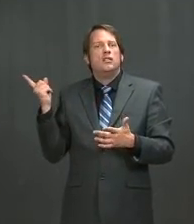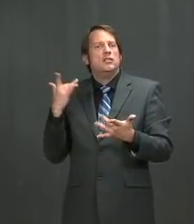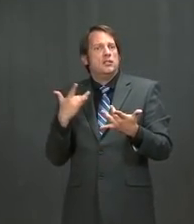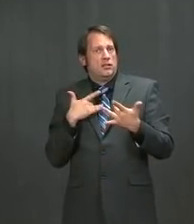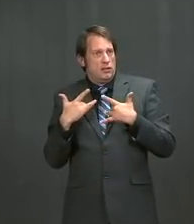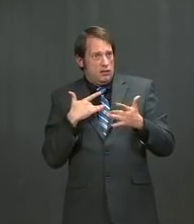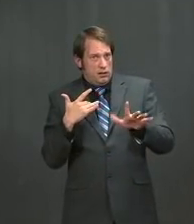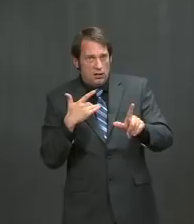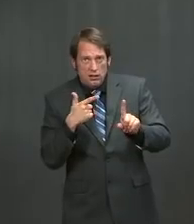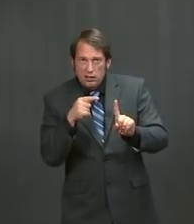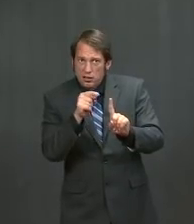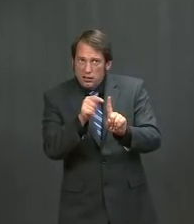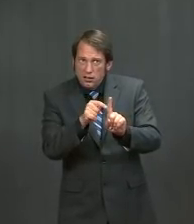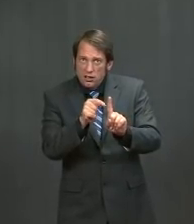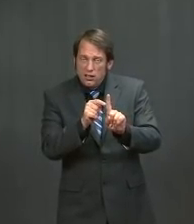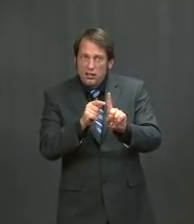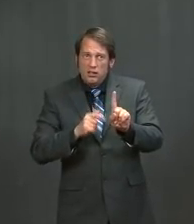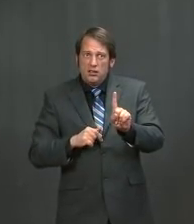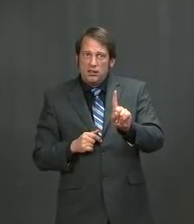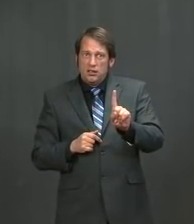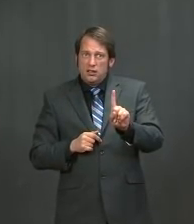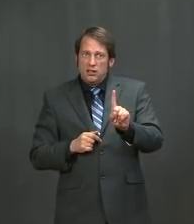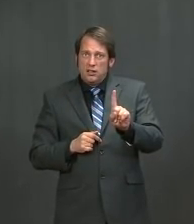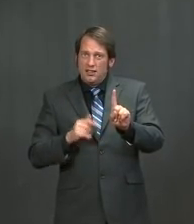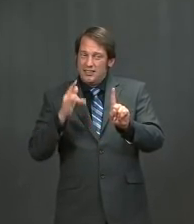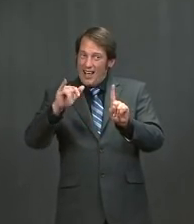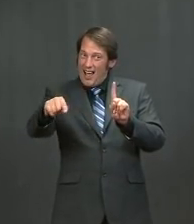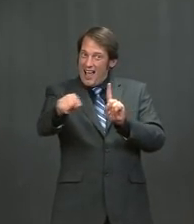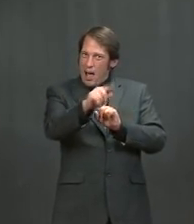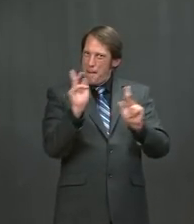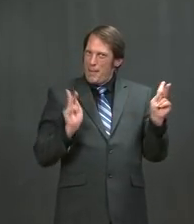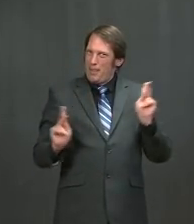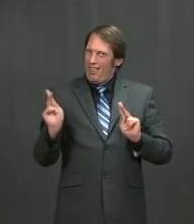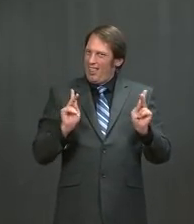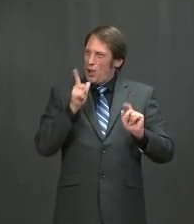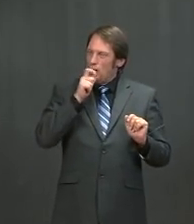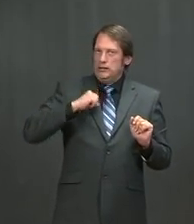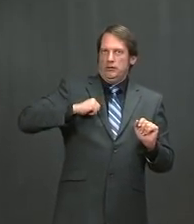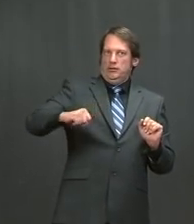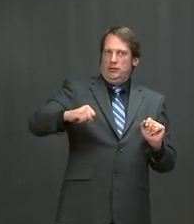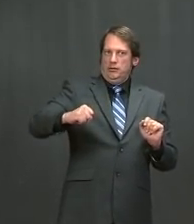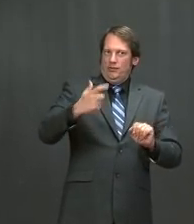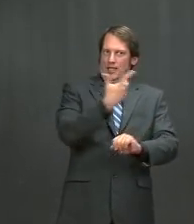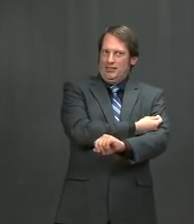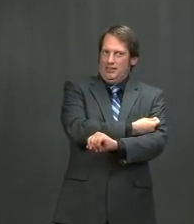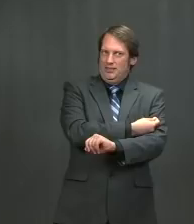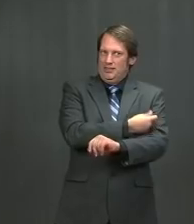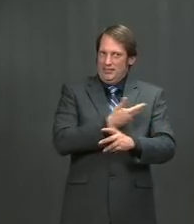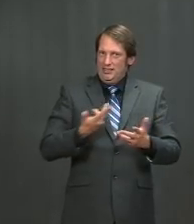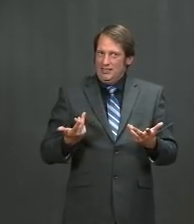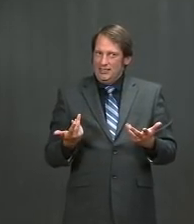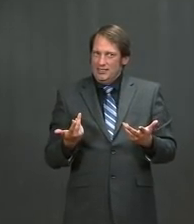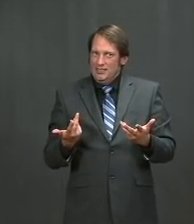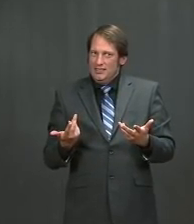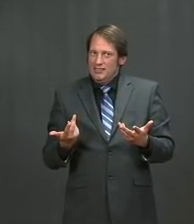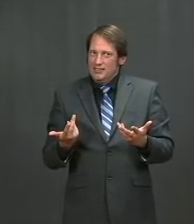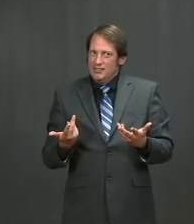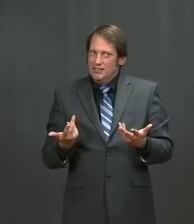that we're already seeing in the United States? Ms. Psaki: Well, we haven't seen that to date, but this is why the FDA approval process is in place.